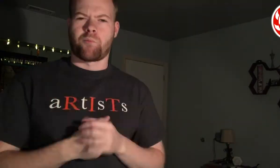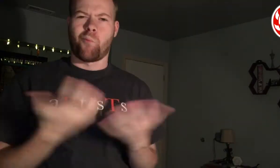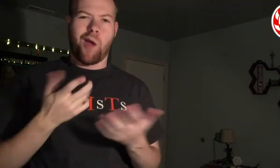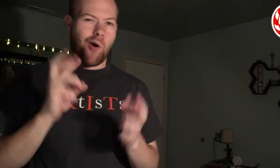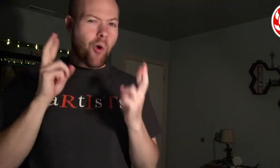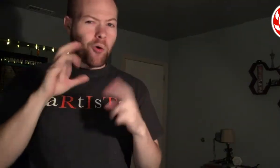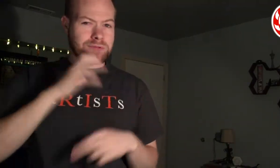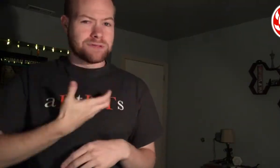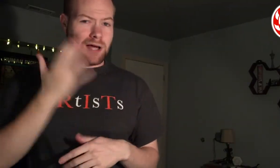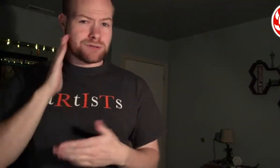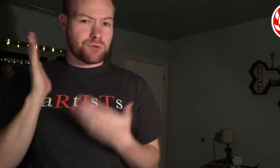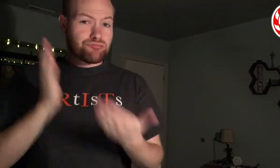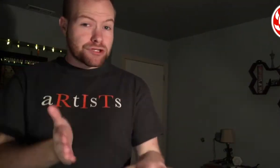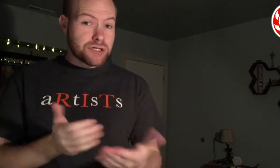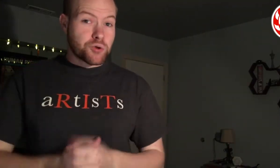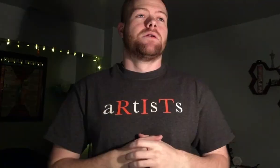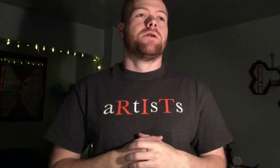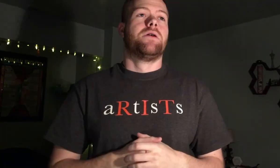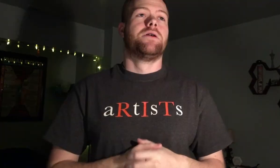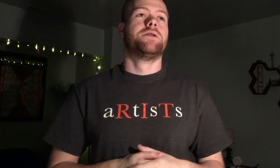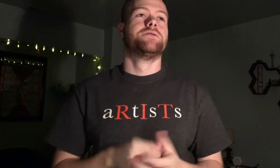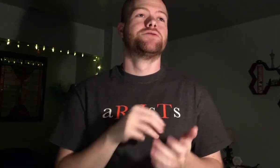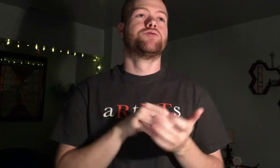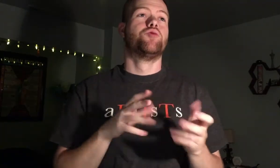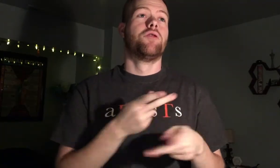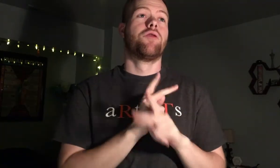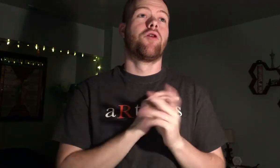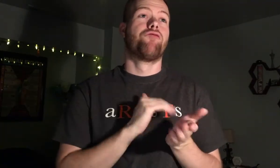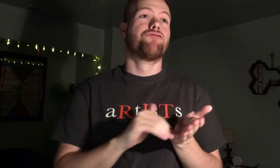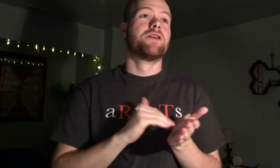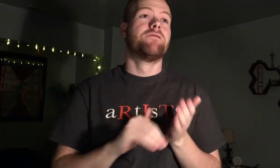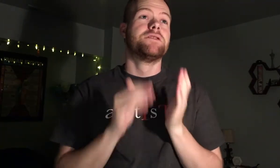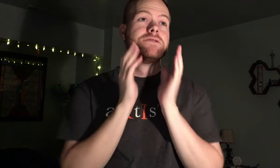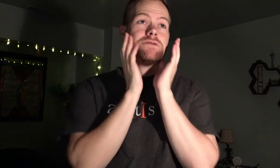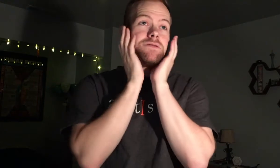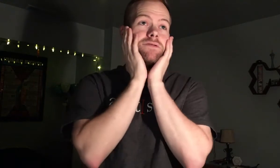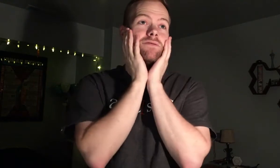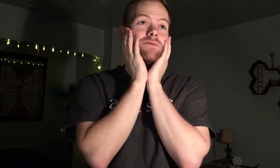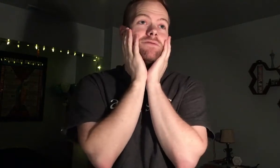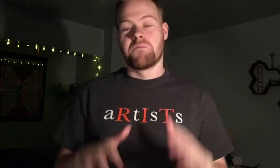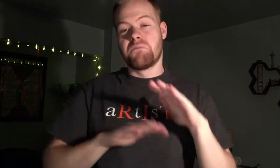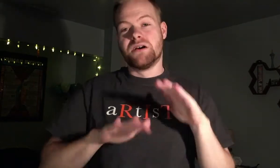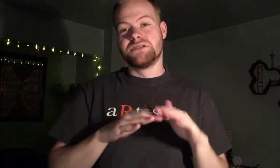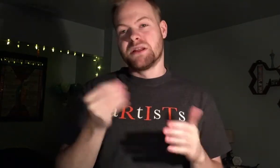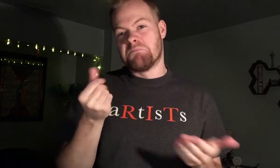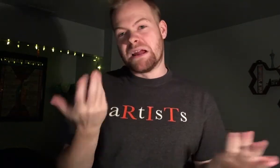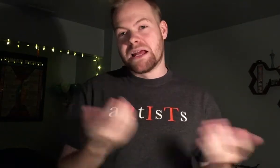6. What are you hoping Santa will bring you? *sighs* Student loan forgiveness. Basically, money.